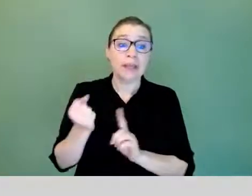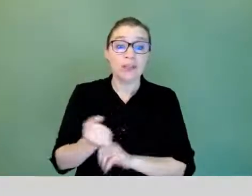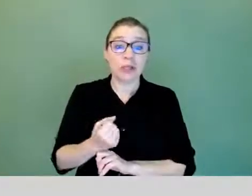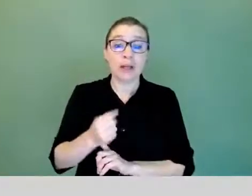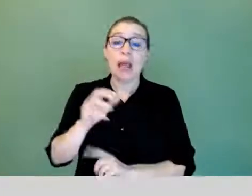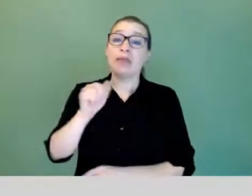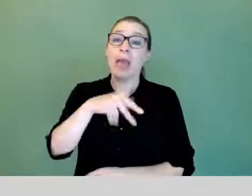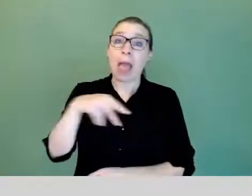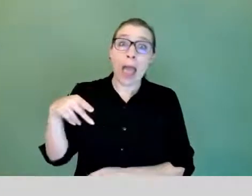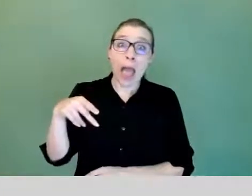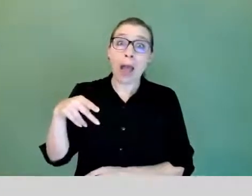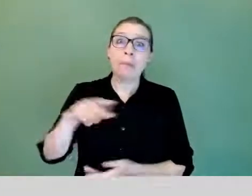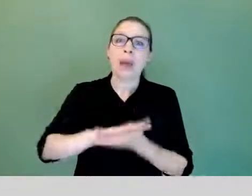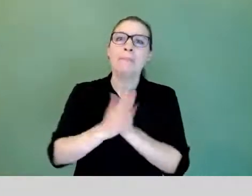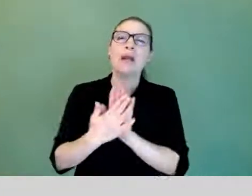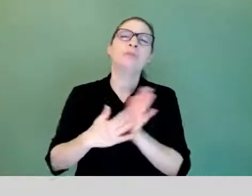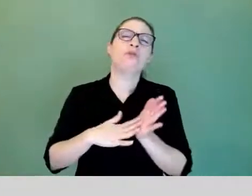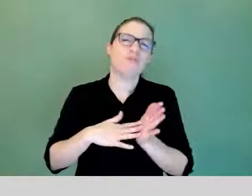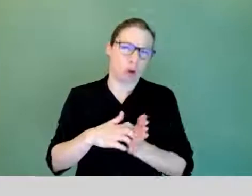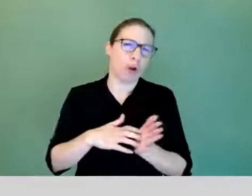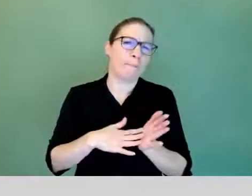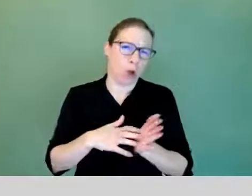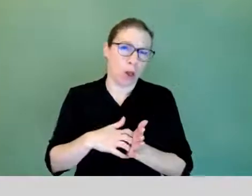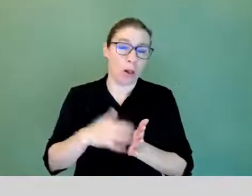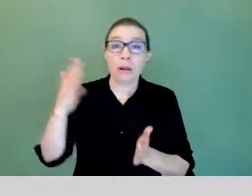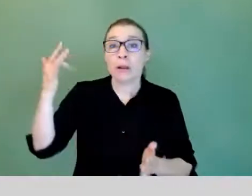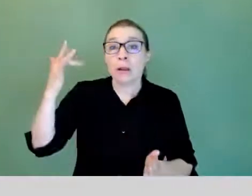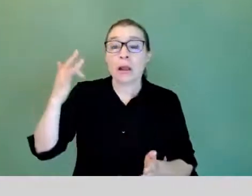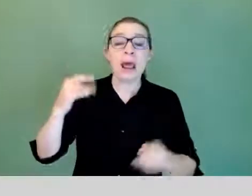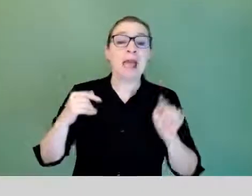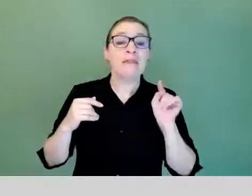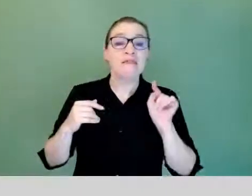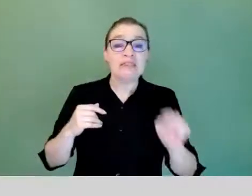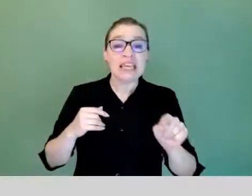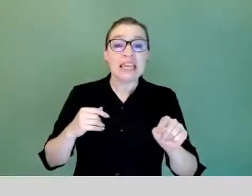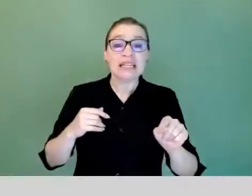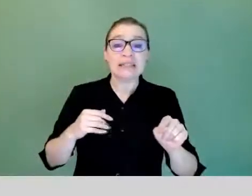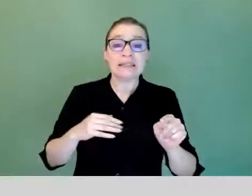the application becomes vulnerable because these compromised plugins,